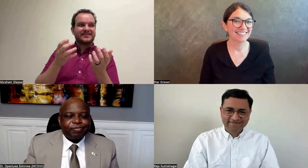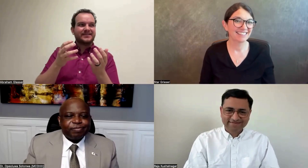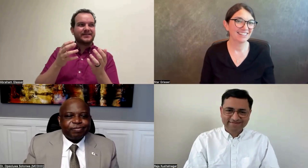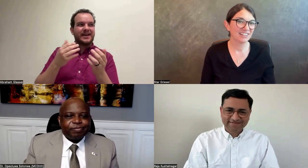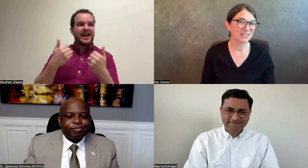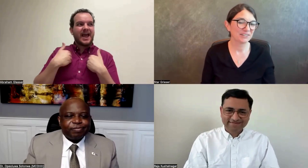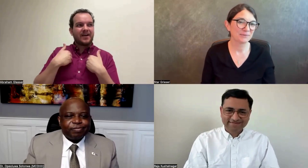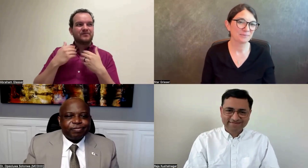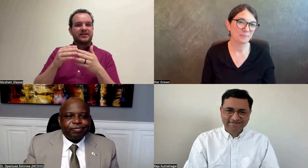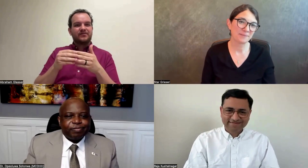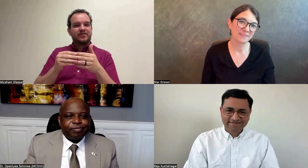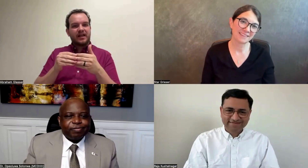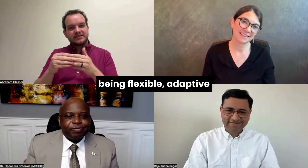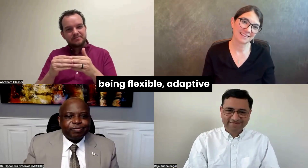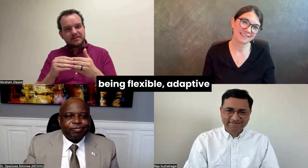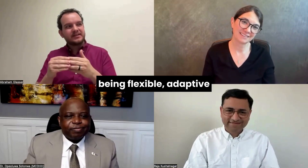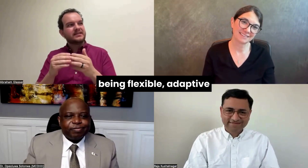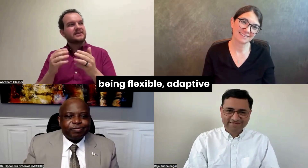being flexible, adaptive